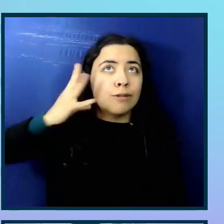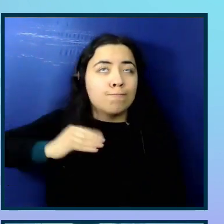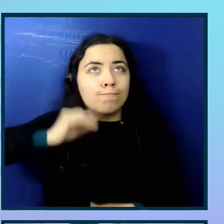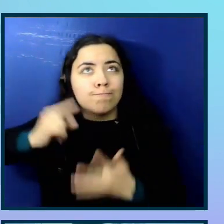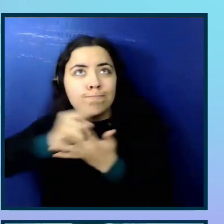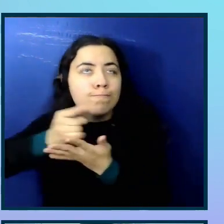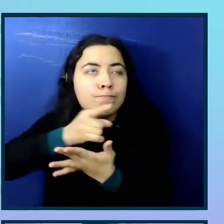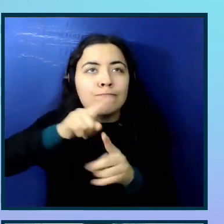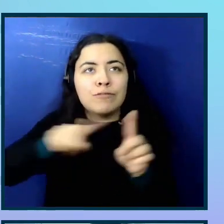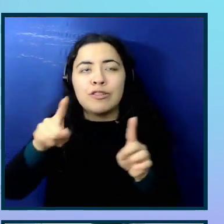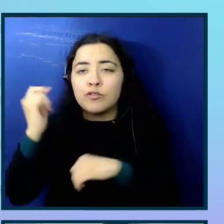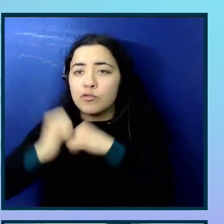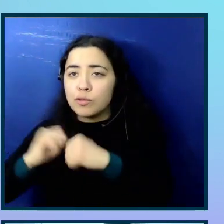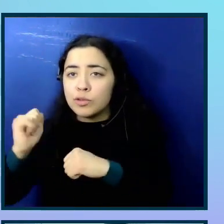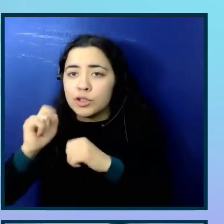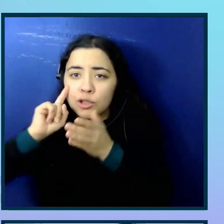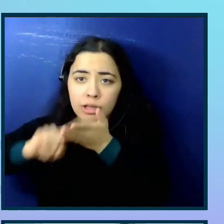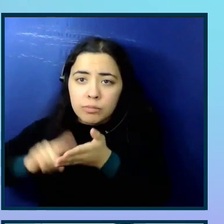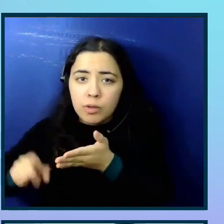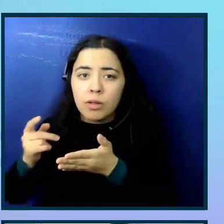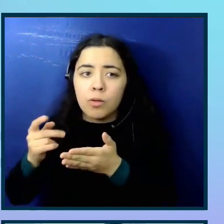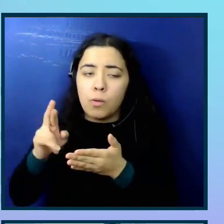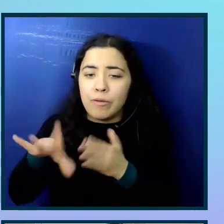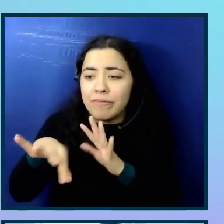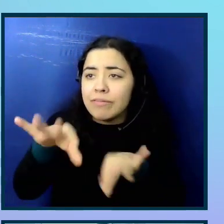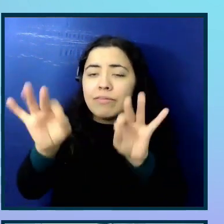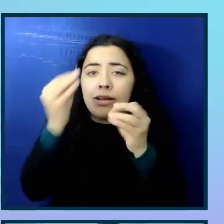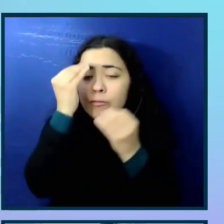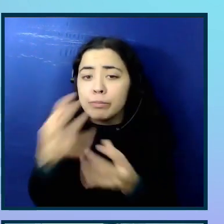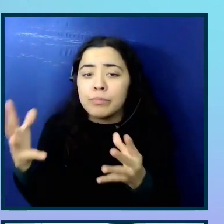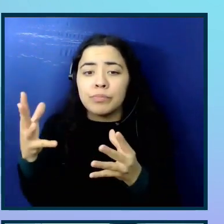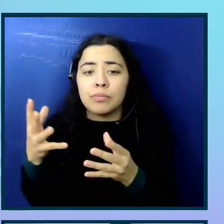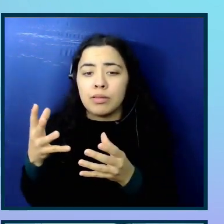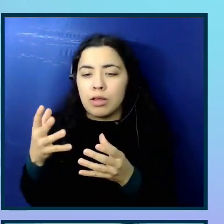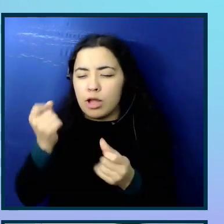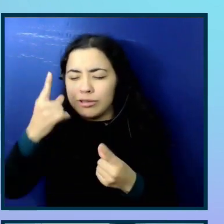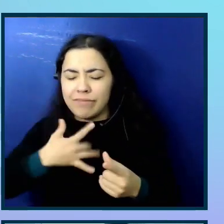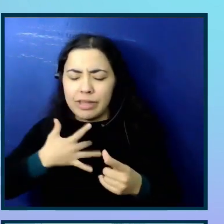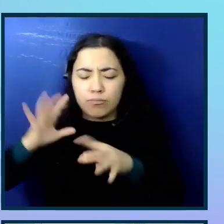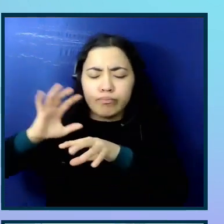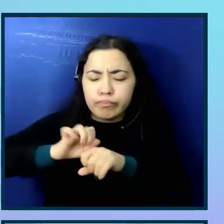through either structured exploration, finding information, and getting a lay of the land through headings